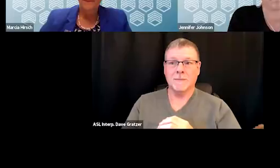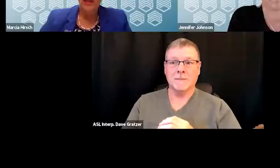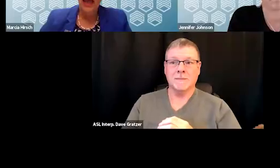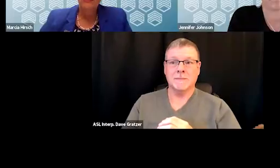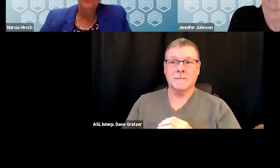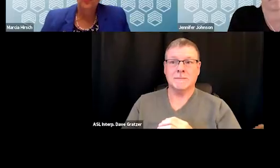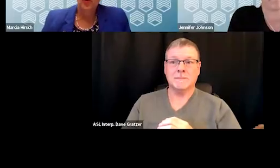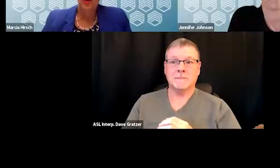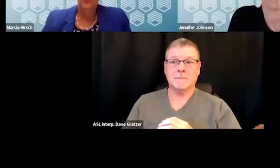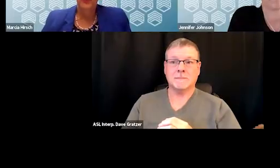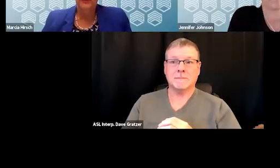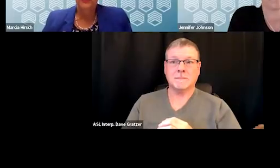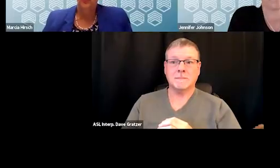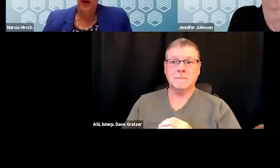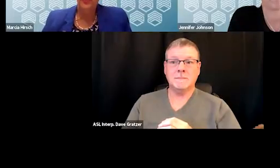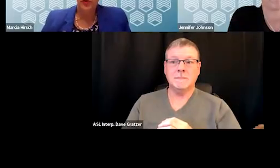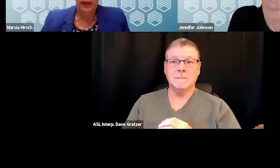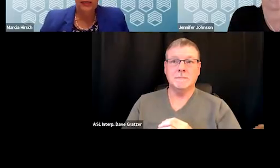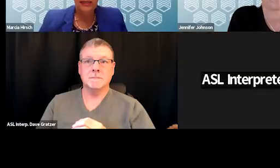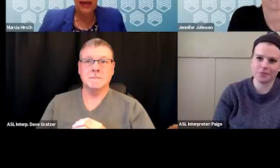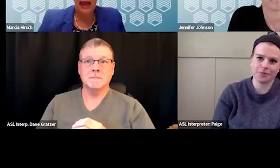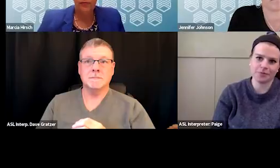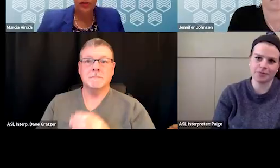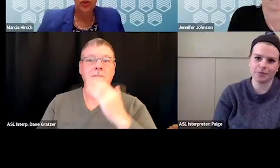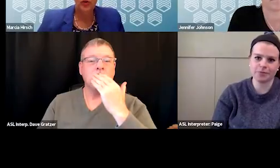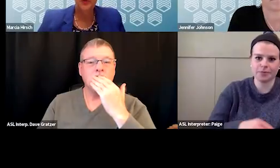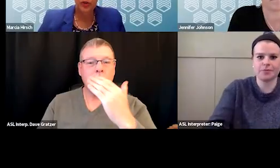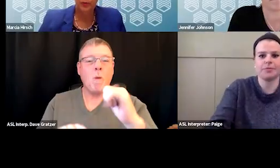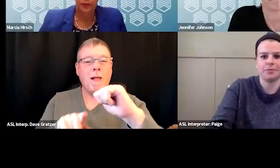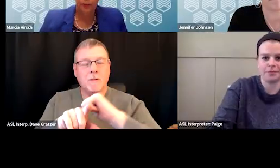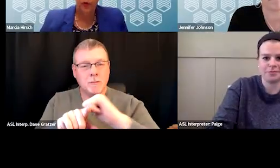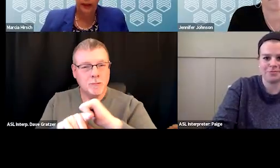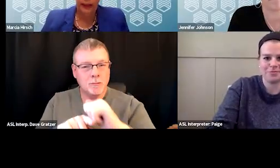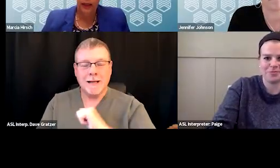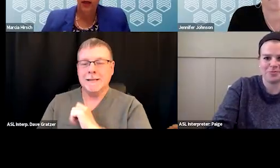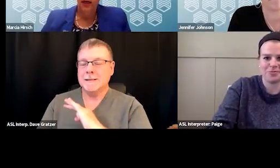Um, having a really well-trained staff is super, super important here.